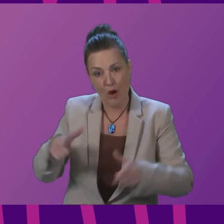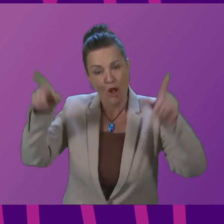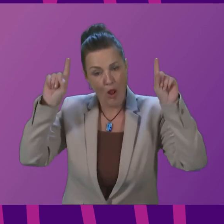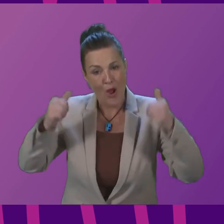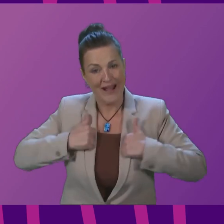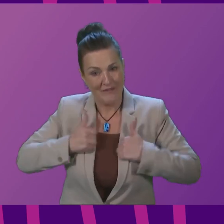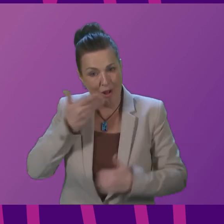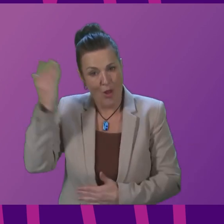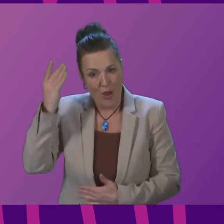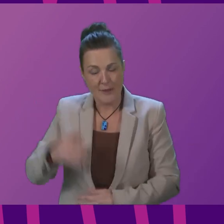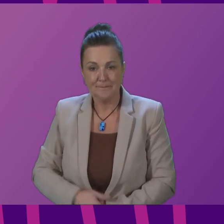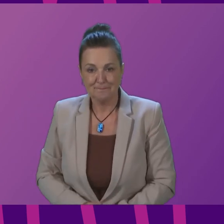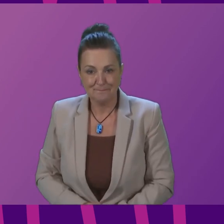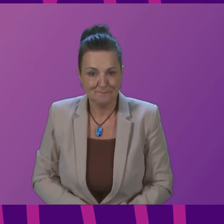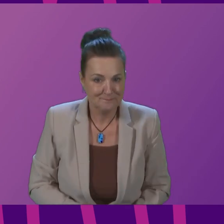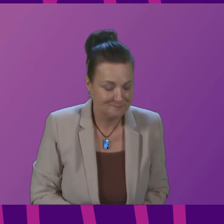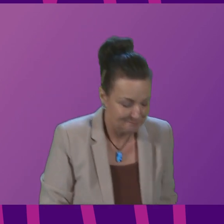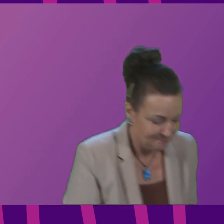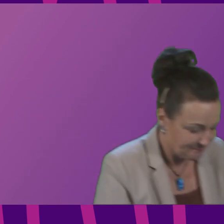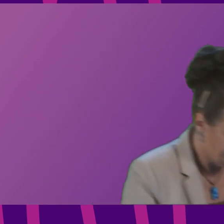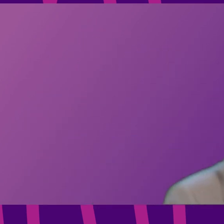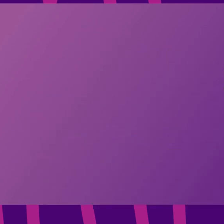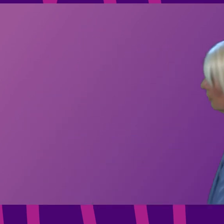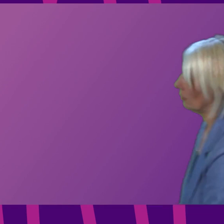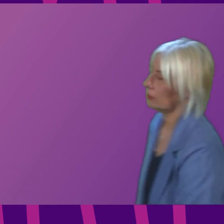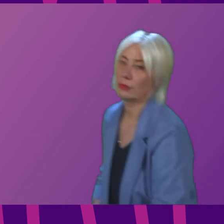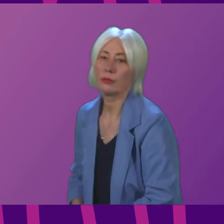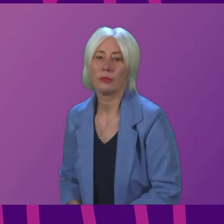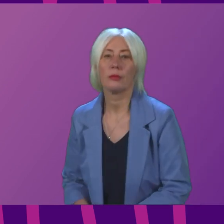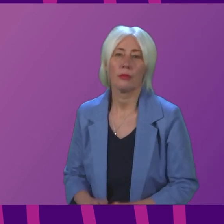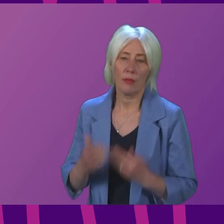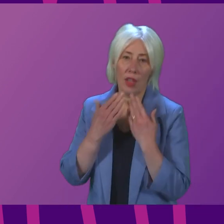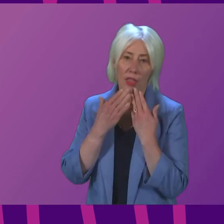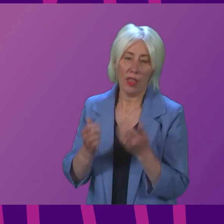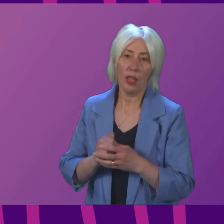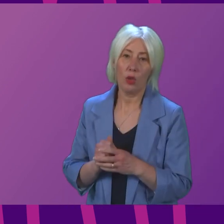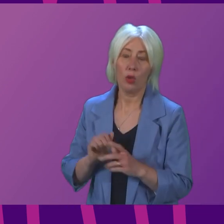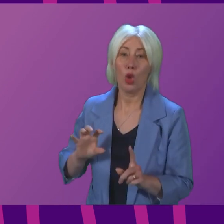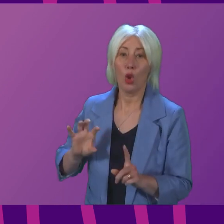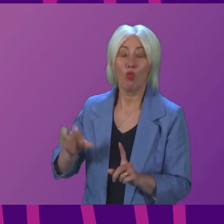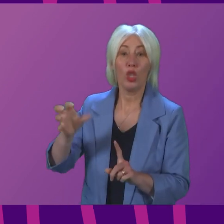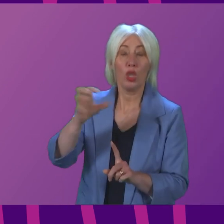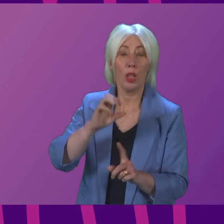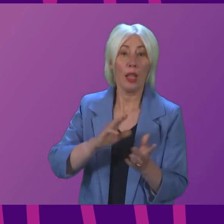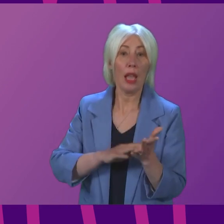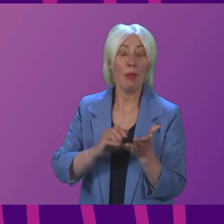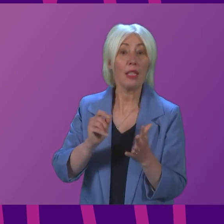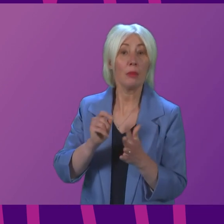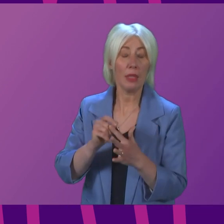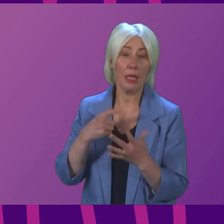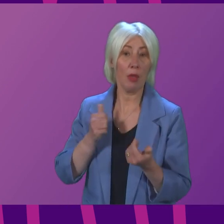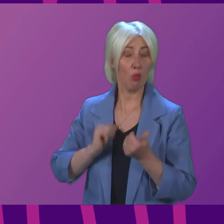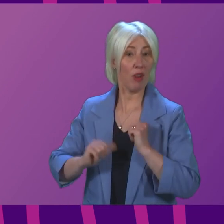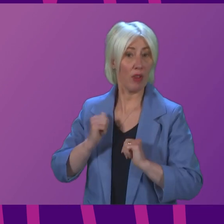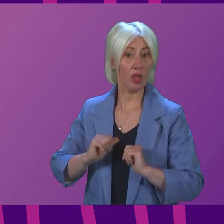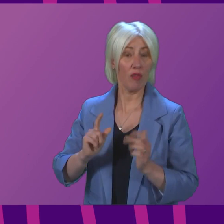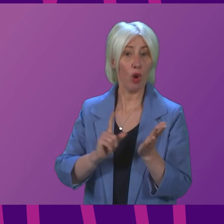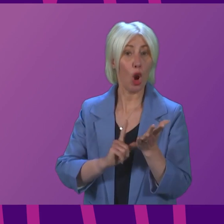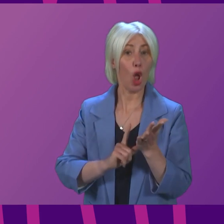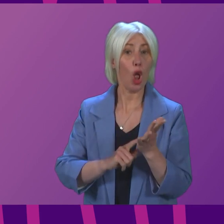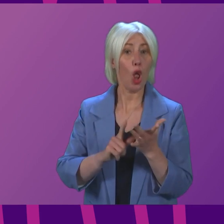It is a privilege for me, as their regional MSP, to host Louise Aitchison’s family in